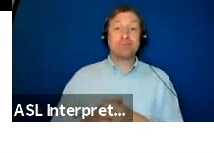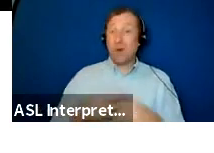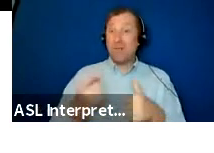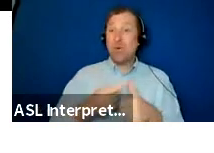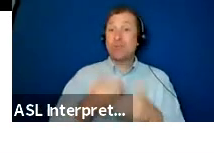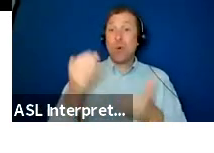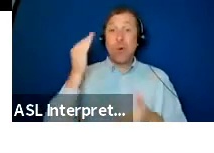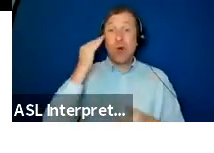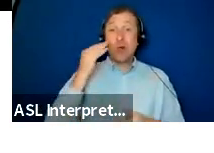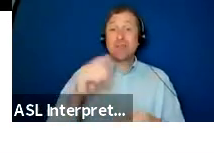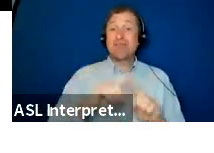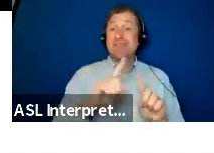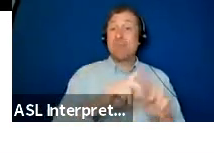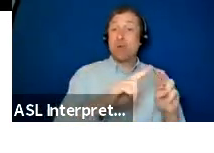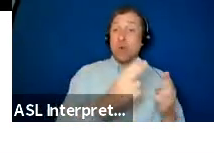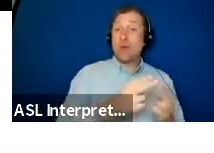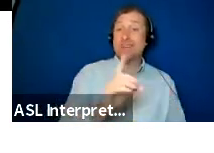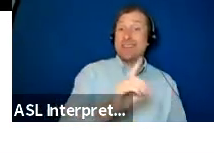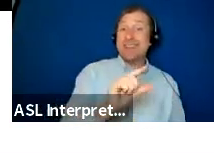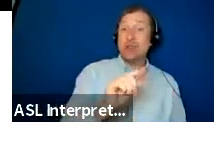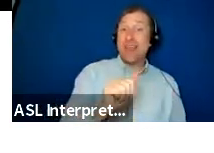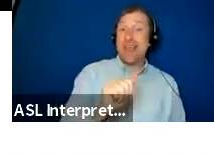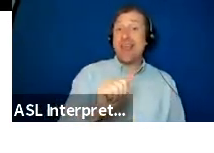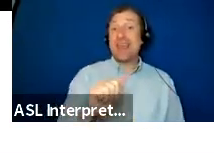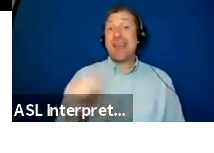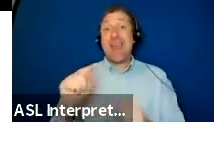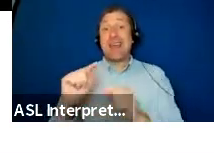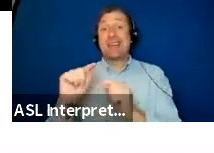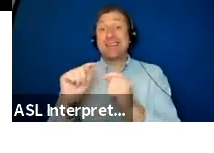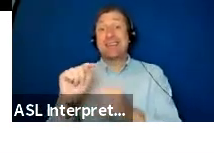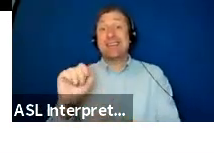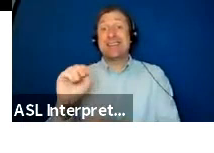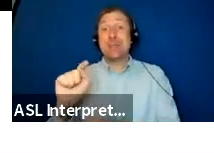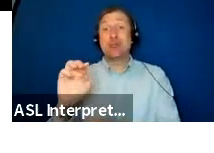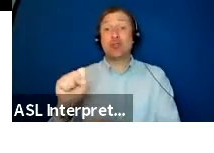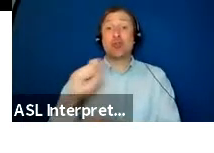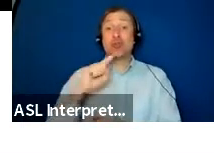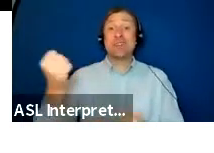that the other unions, the DGA, IA, and Teamsters really stood with us in solidarity